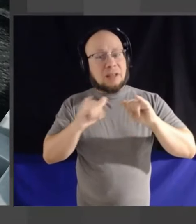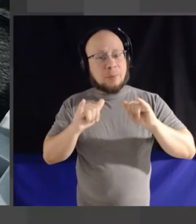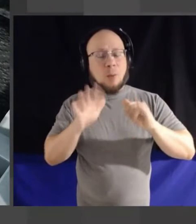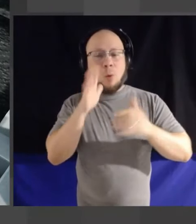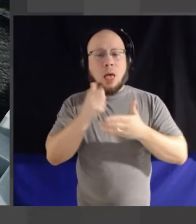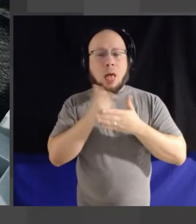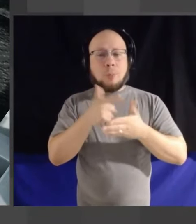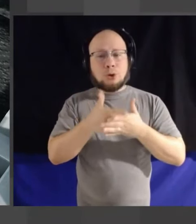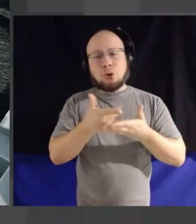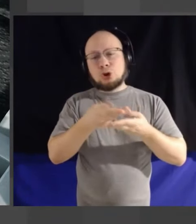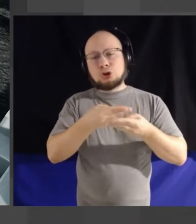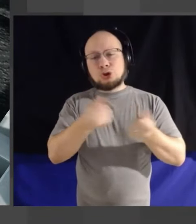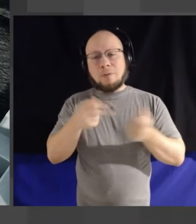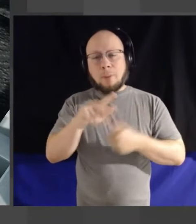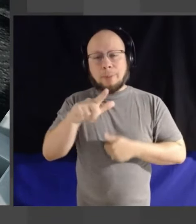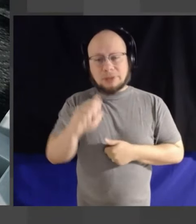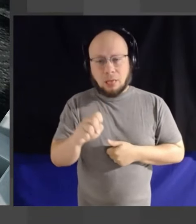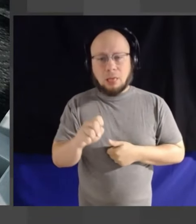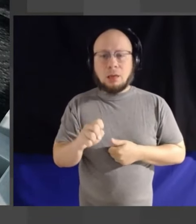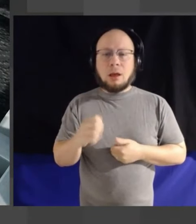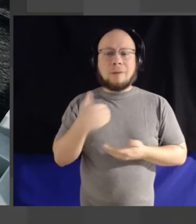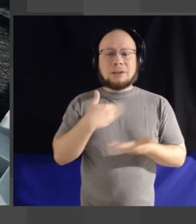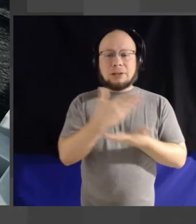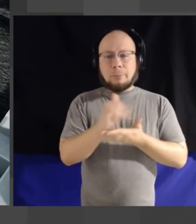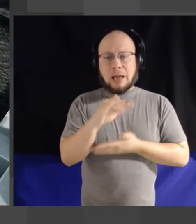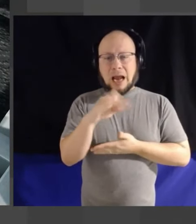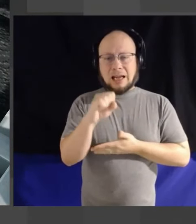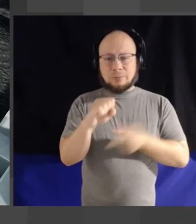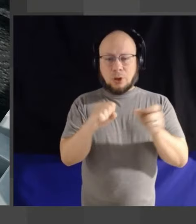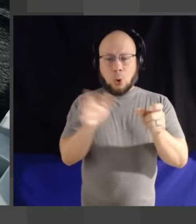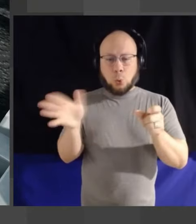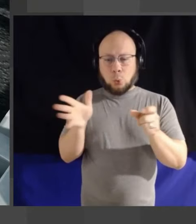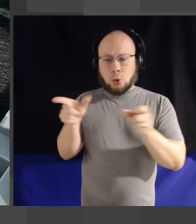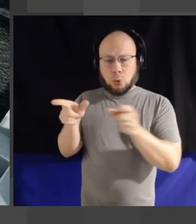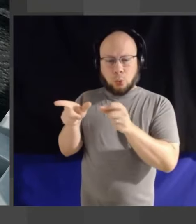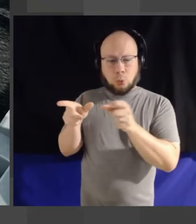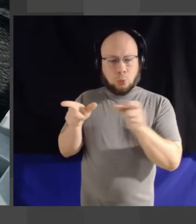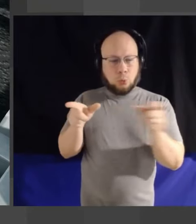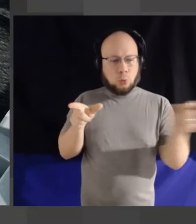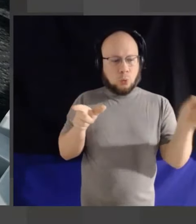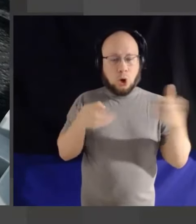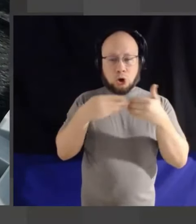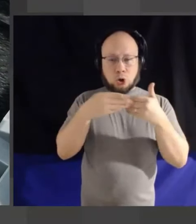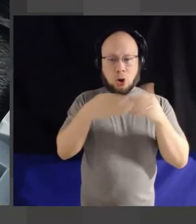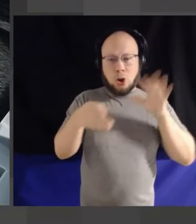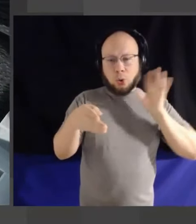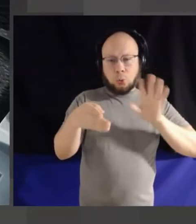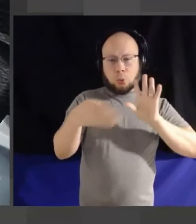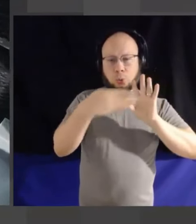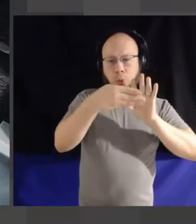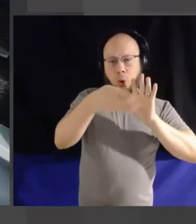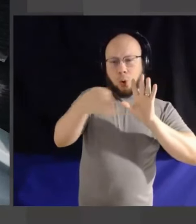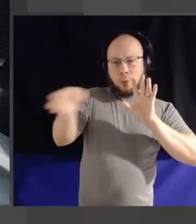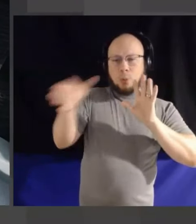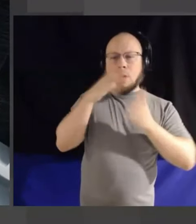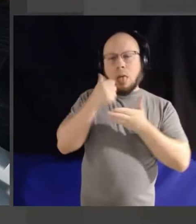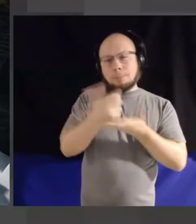YOU NEED TO BE A BIT CAREFUL BUT AT THE SAME TIME YOU WILL BE ABLE TO SOLVE PUZZLES AND OPEN